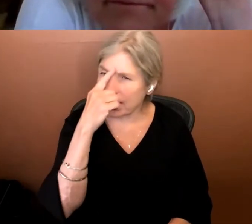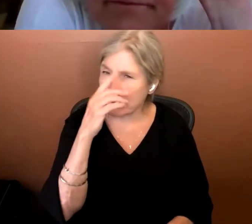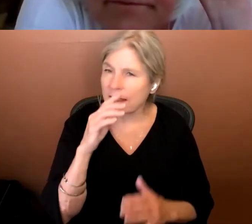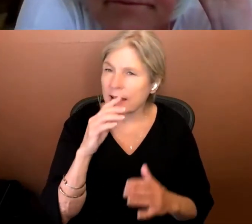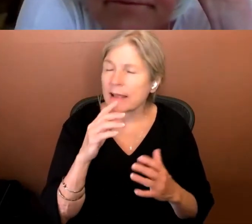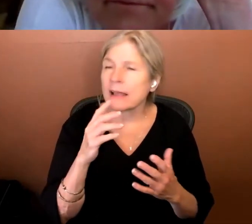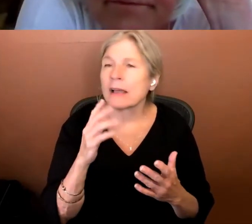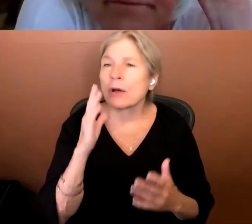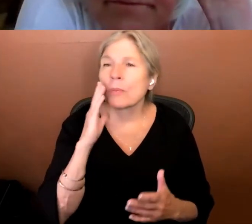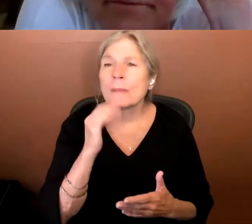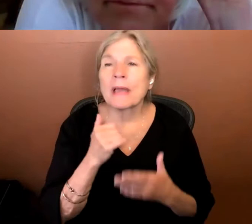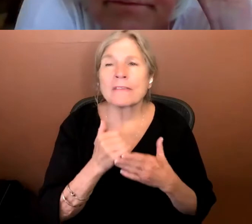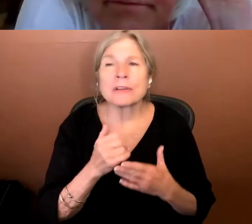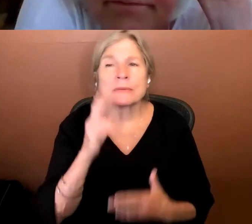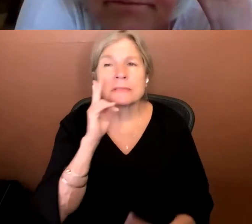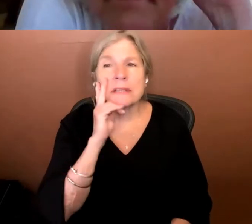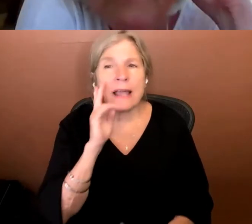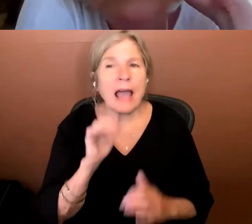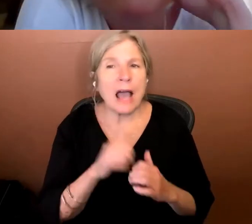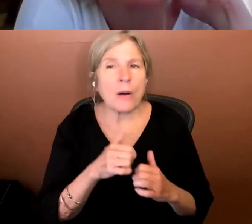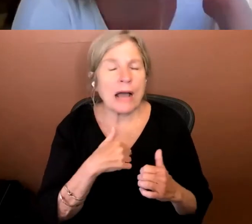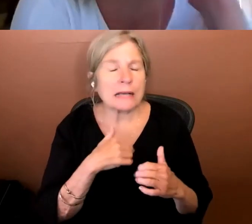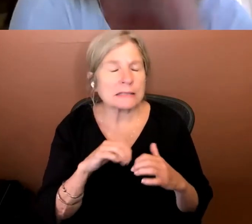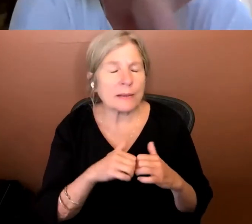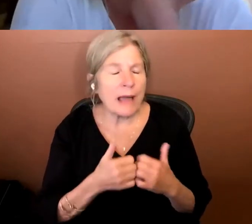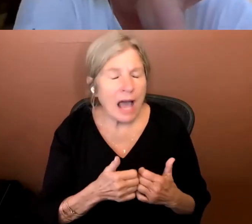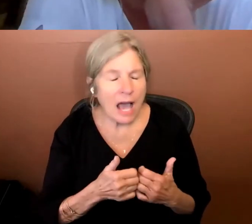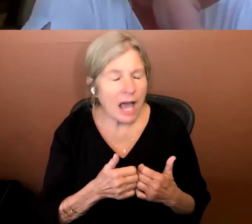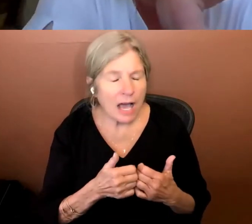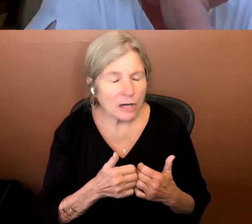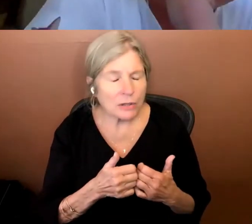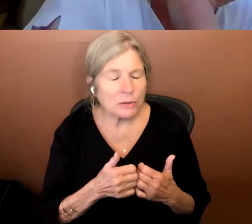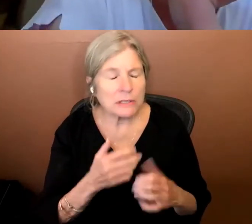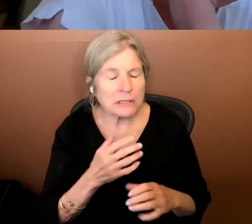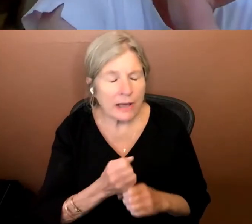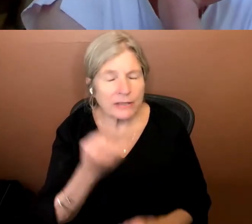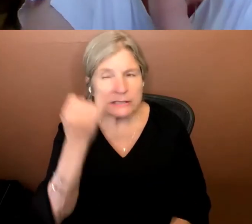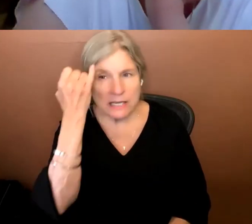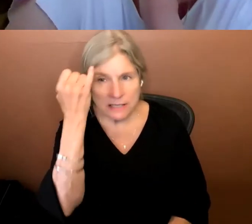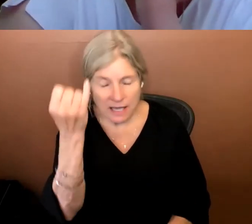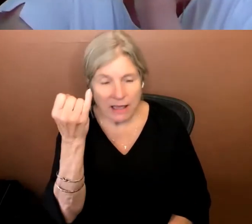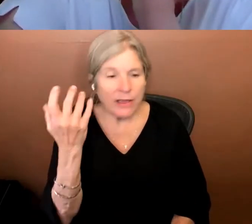useful to see how I somehow came to this idea which was totally a